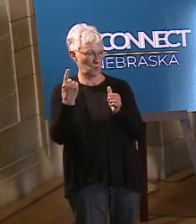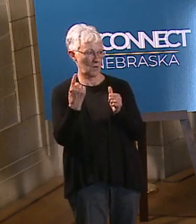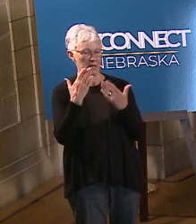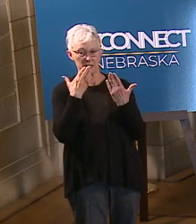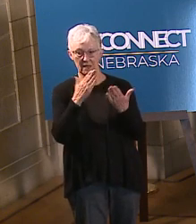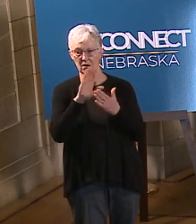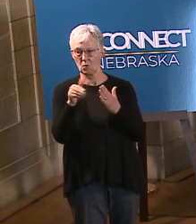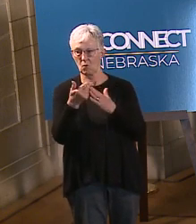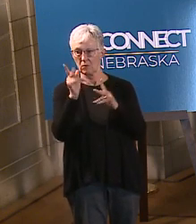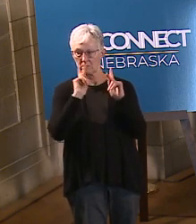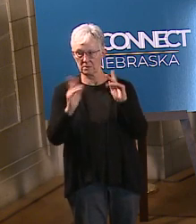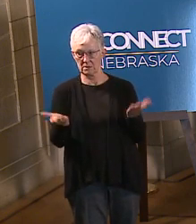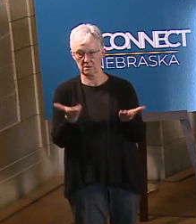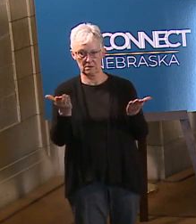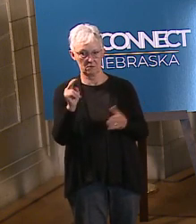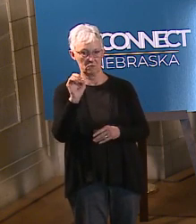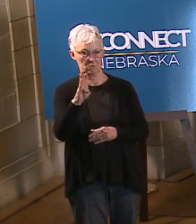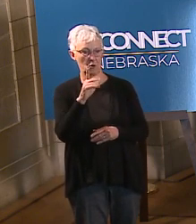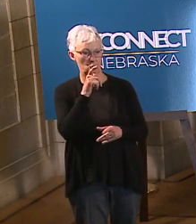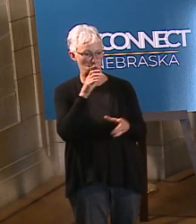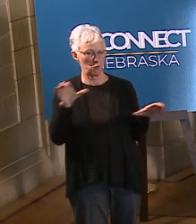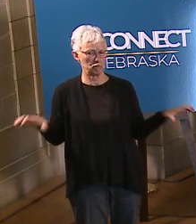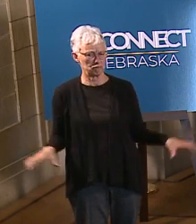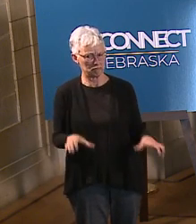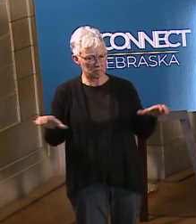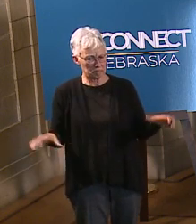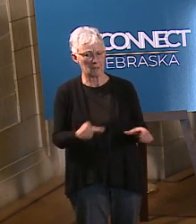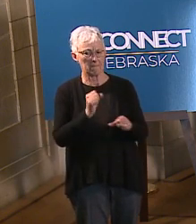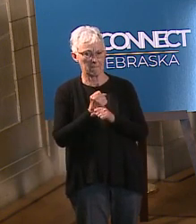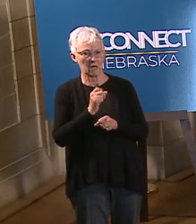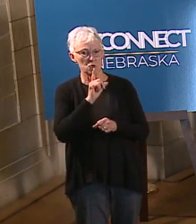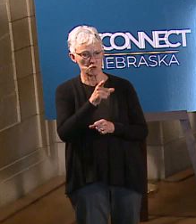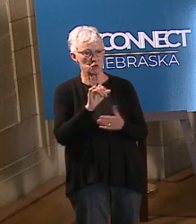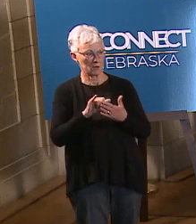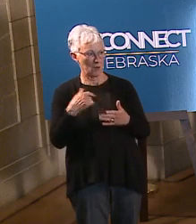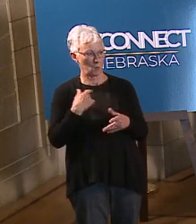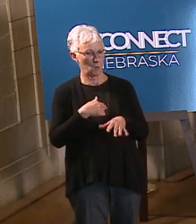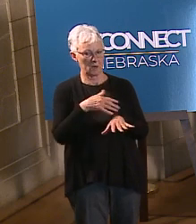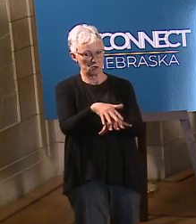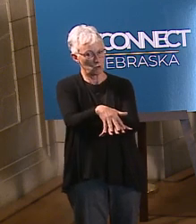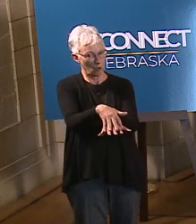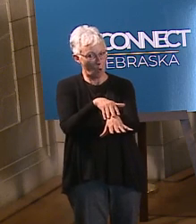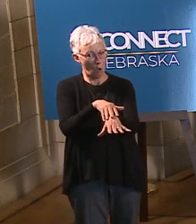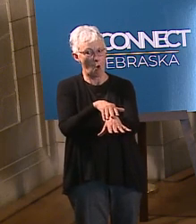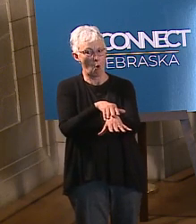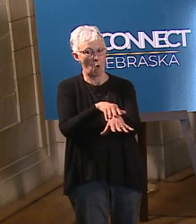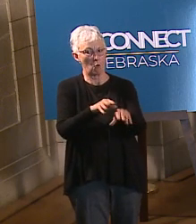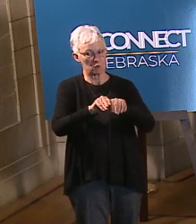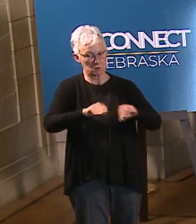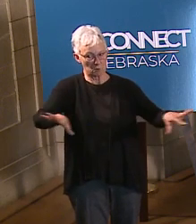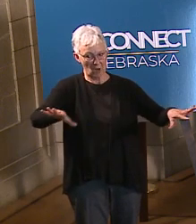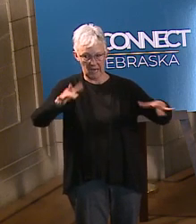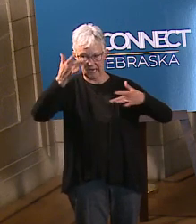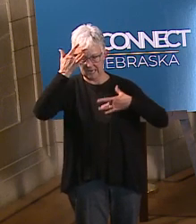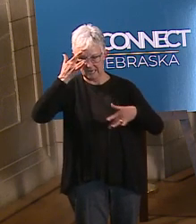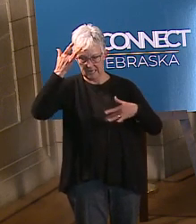FRANCIS, THANK YOU VERY MUCH FOR YOUR HELP THROUGHOUT THE COURSE OF THIS PANDEMIC AND THANK YOU EVERYBODY, THANK ALL THE